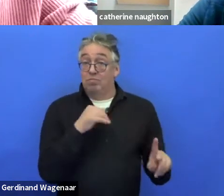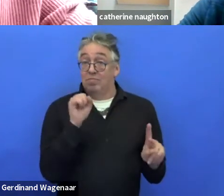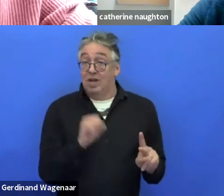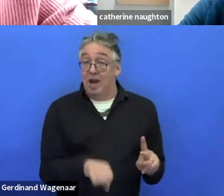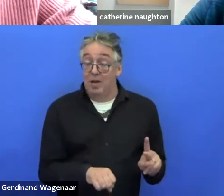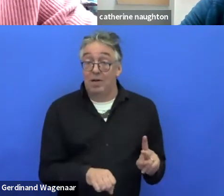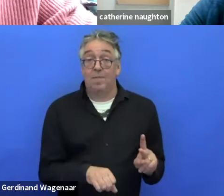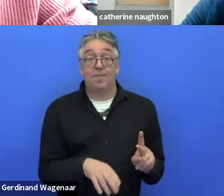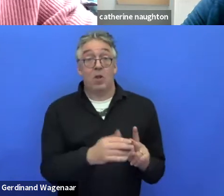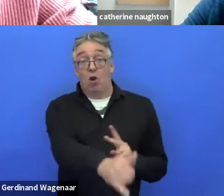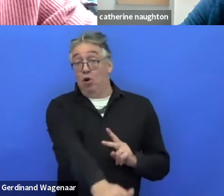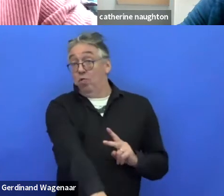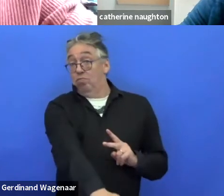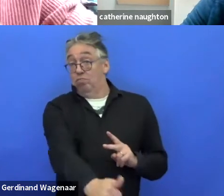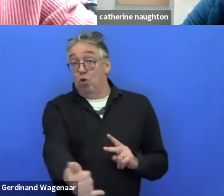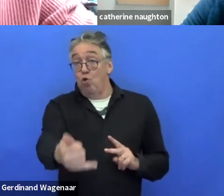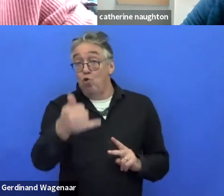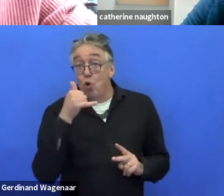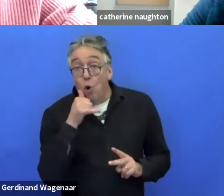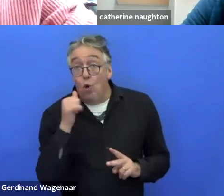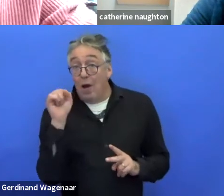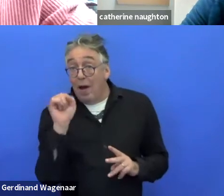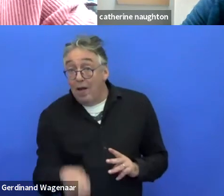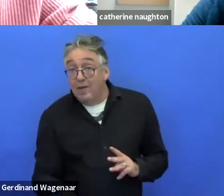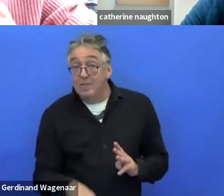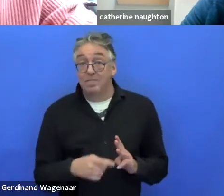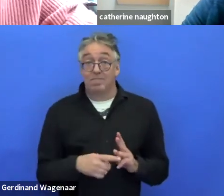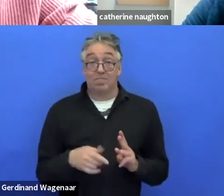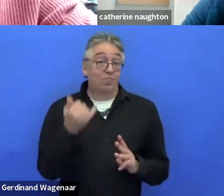if you need special help or whatever